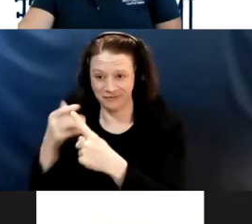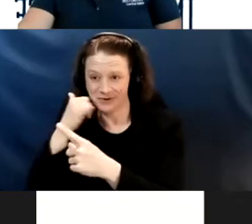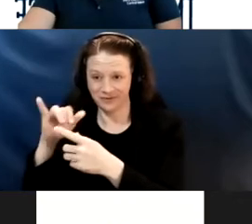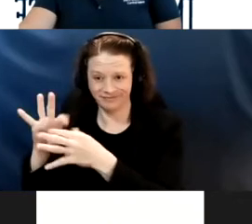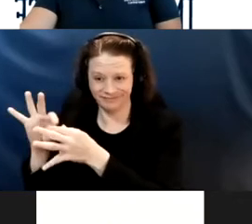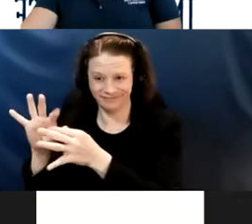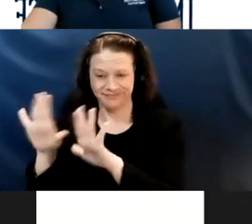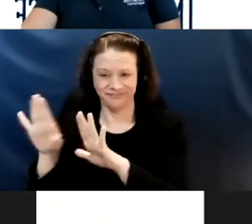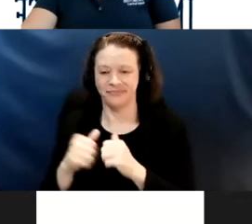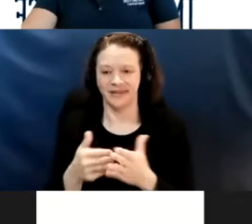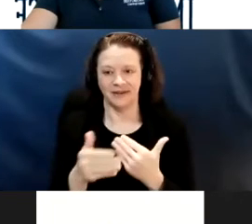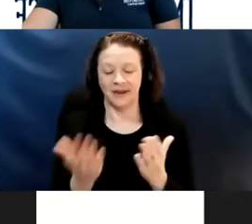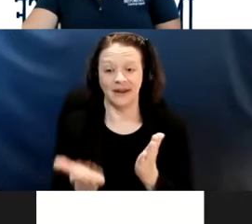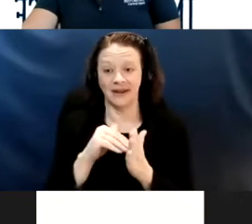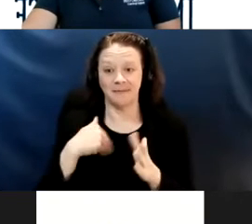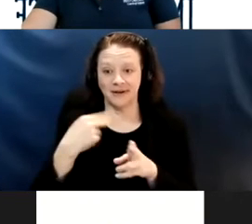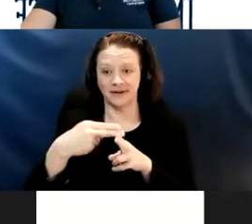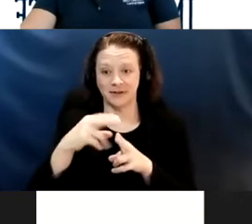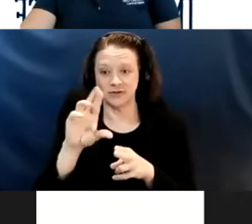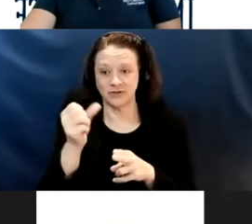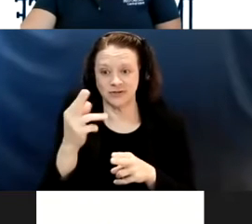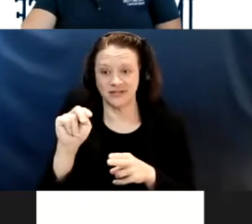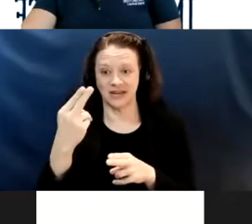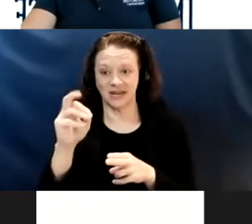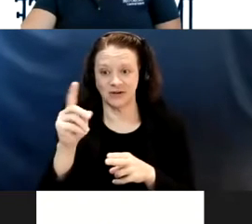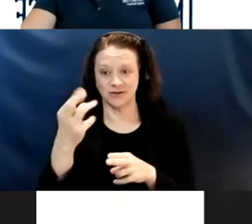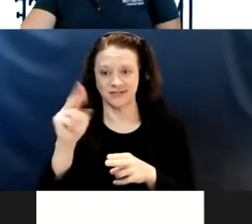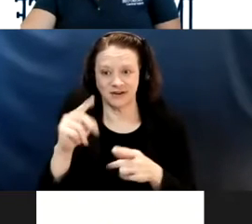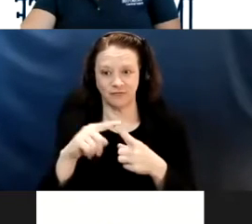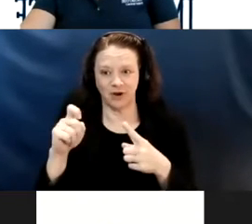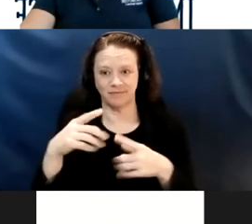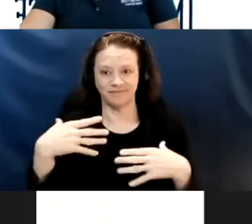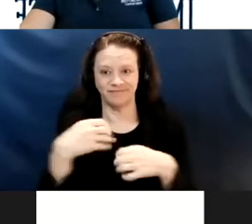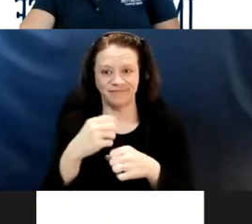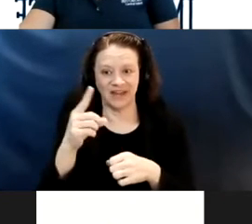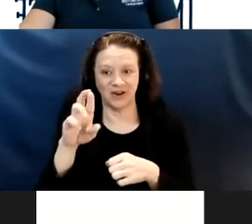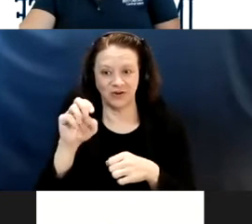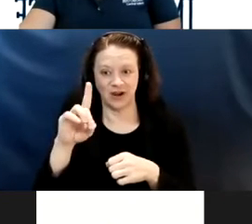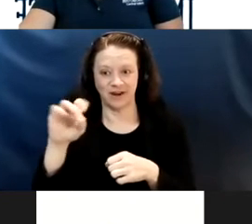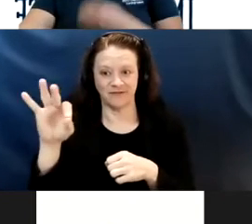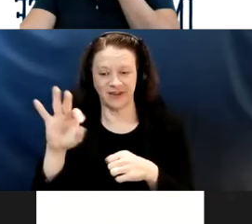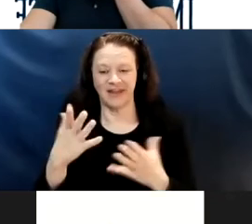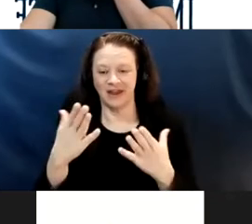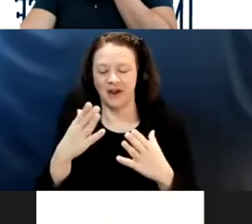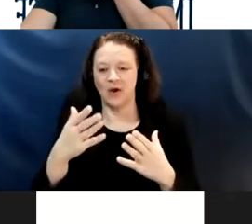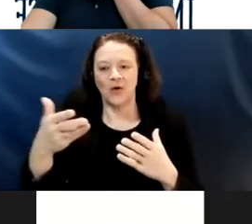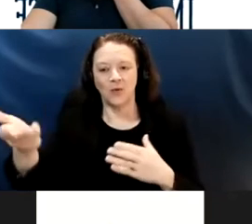So again, this is Susan Henderson from DREDF. Welcome to this week's questions and answers on COVID 19.